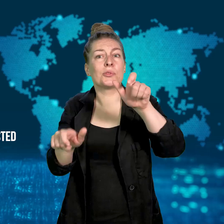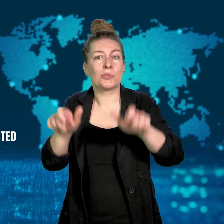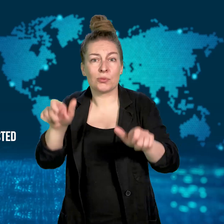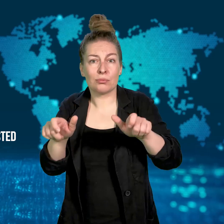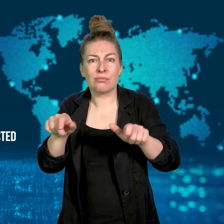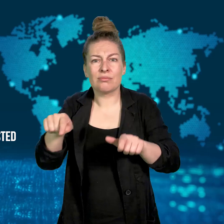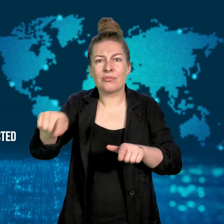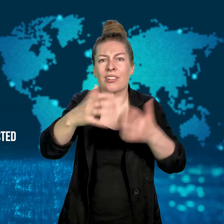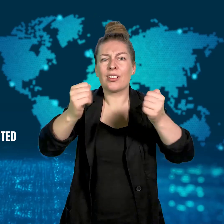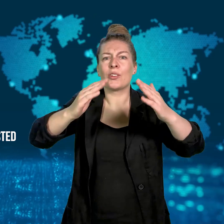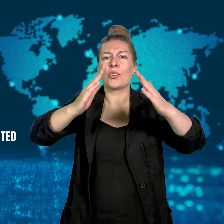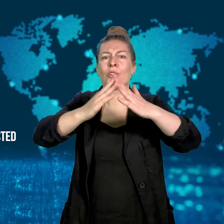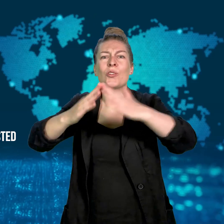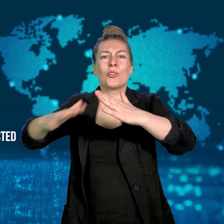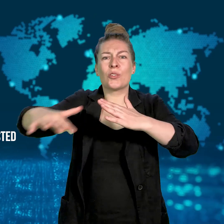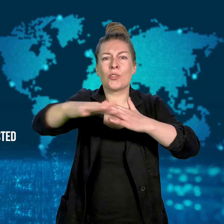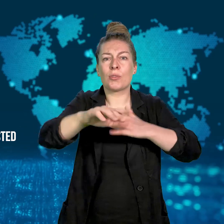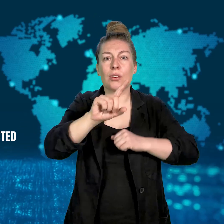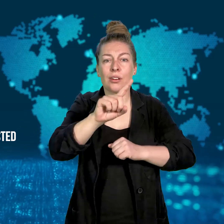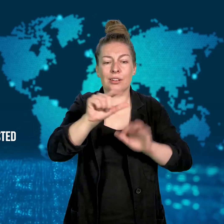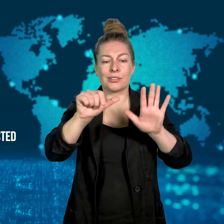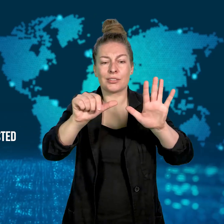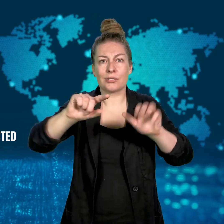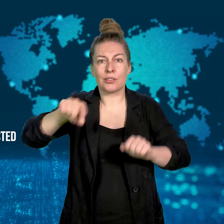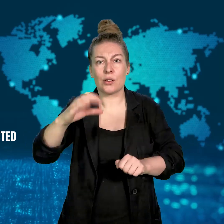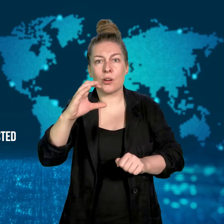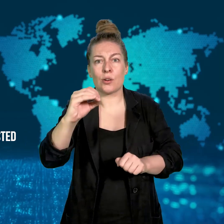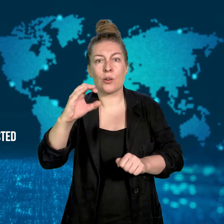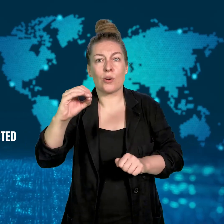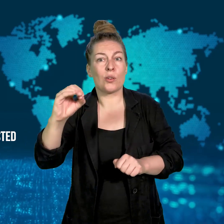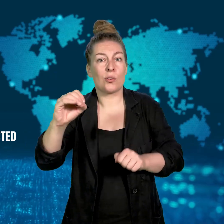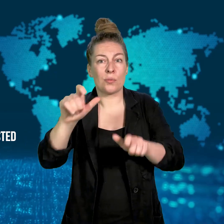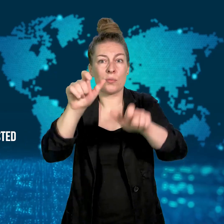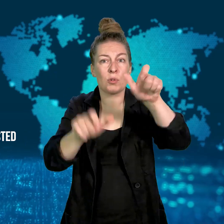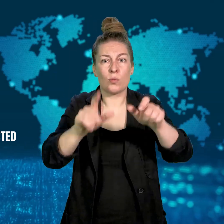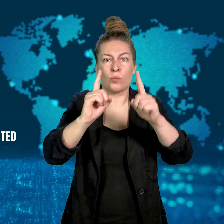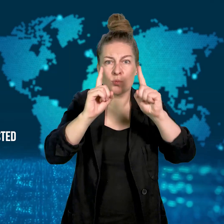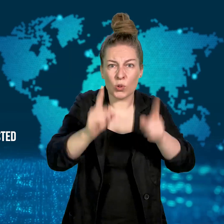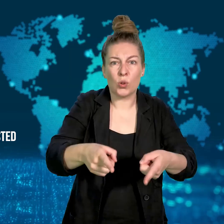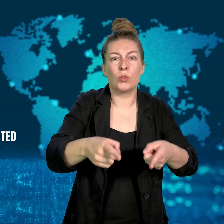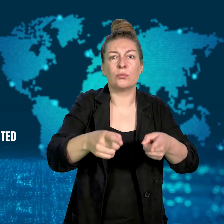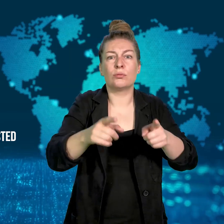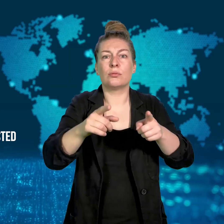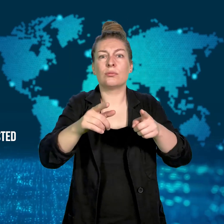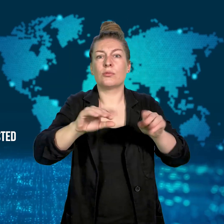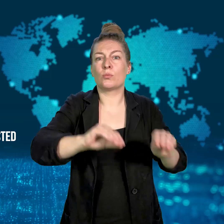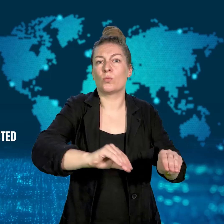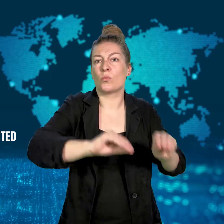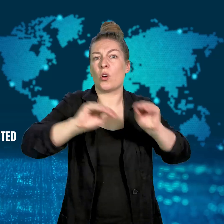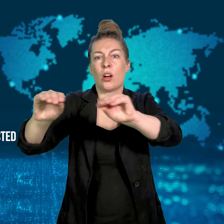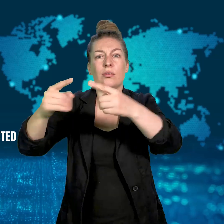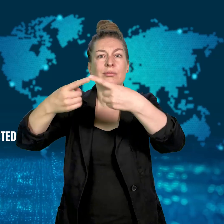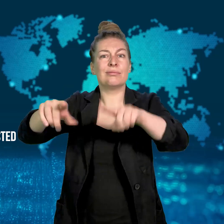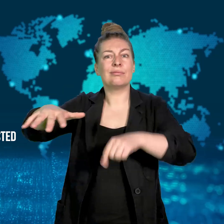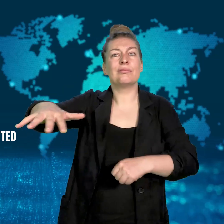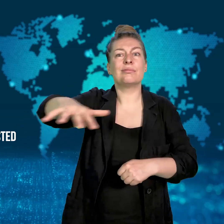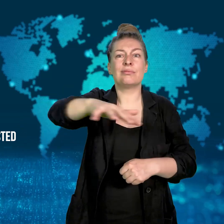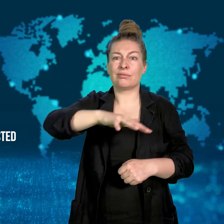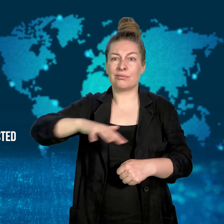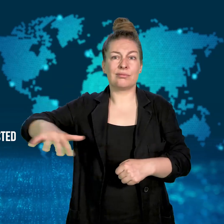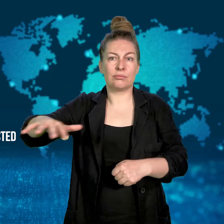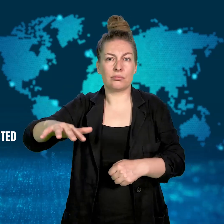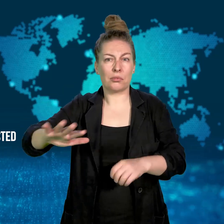displaced from their homes.